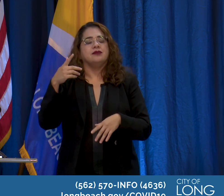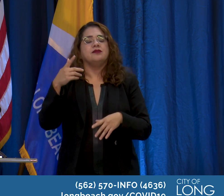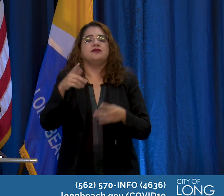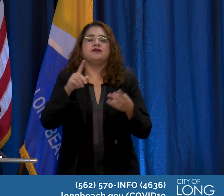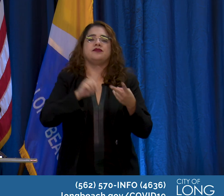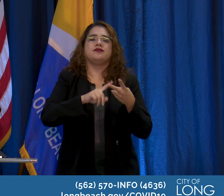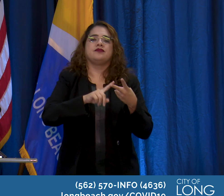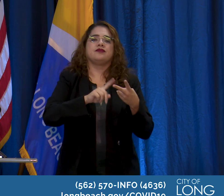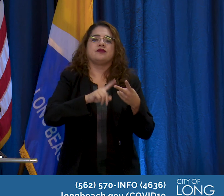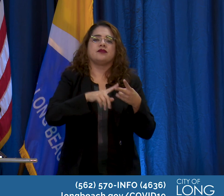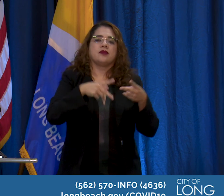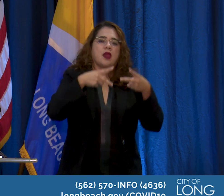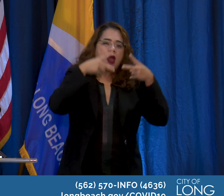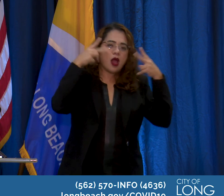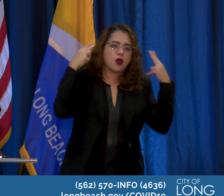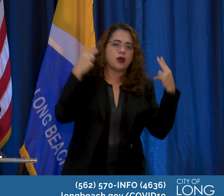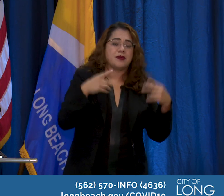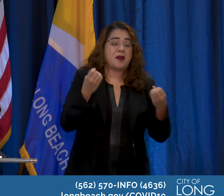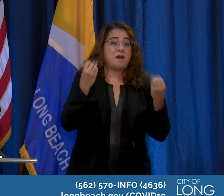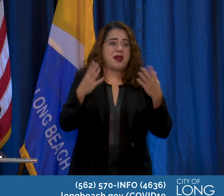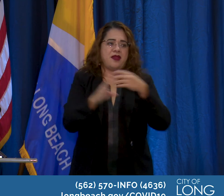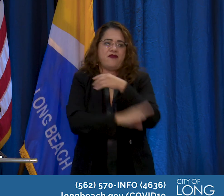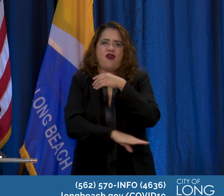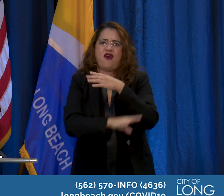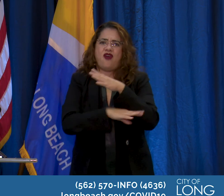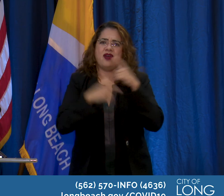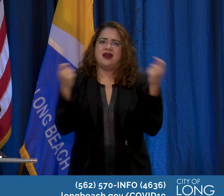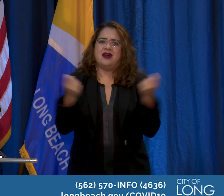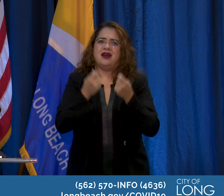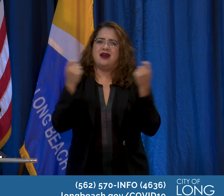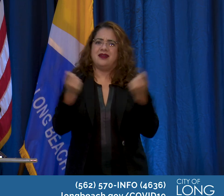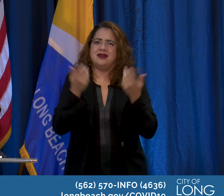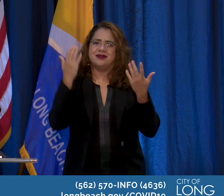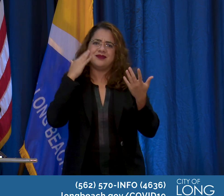Obviously large events and festivals will not be permitted in the city.